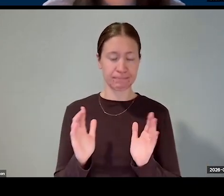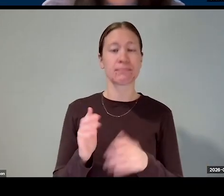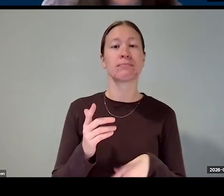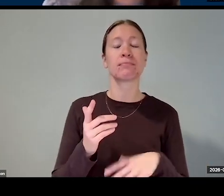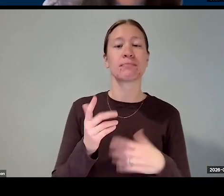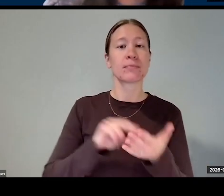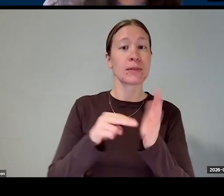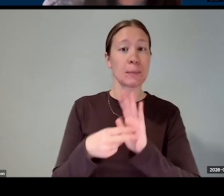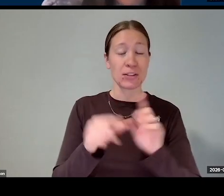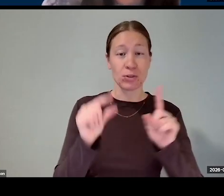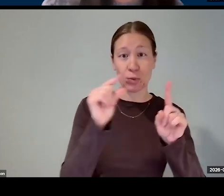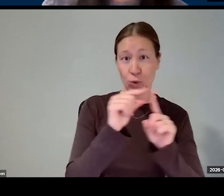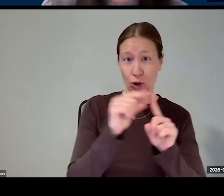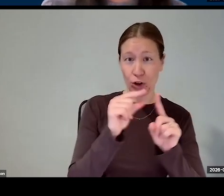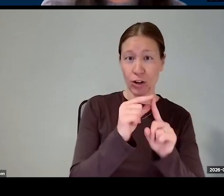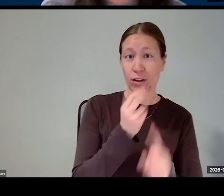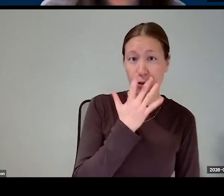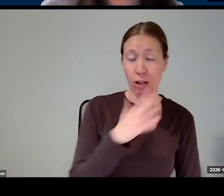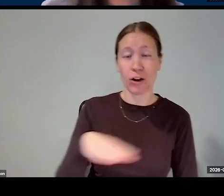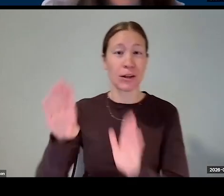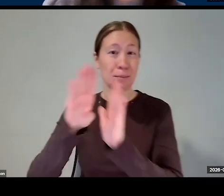between your text color and your background color.